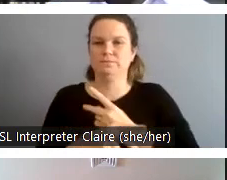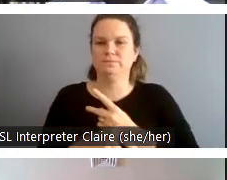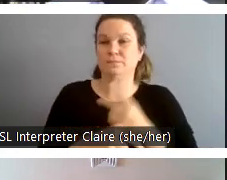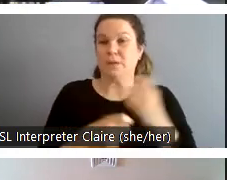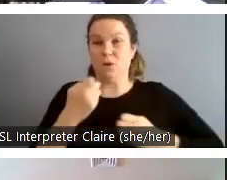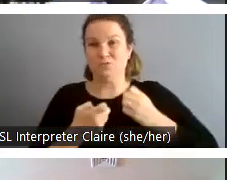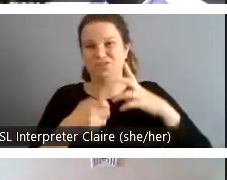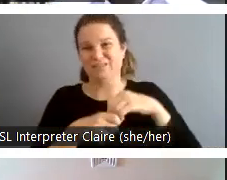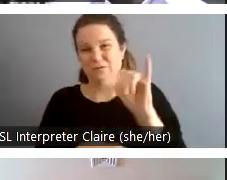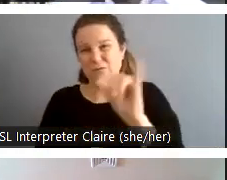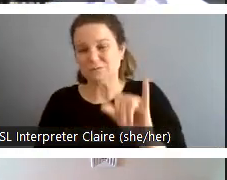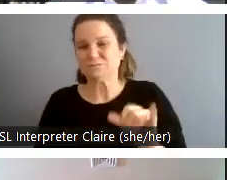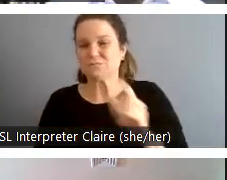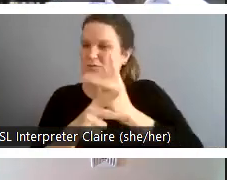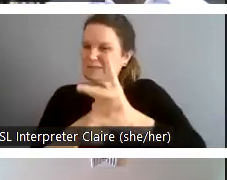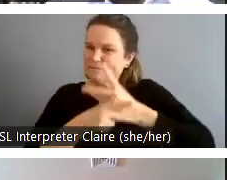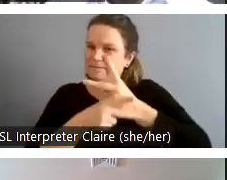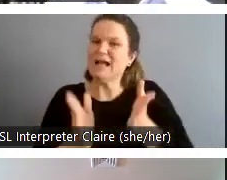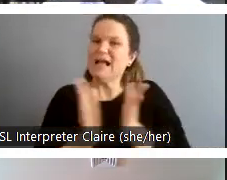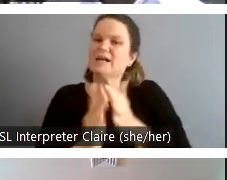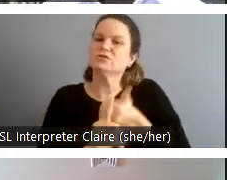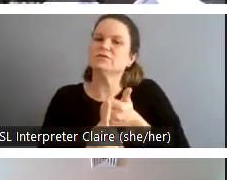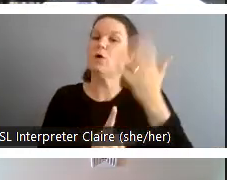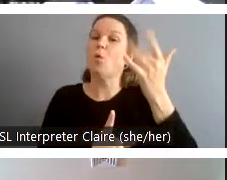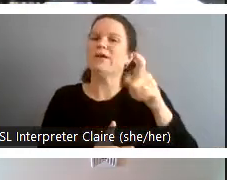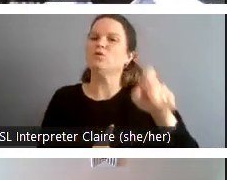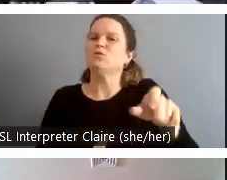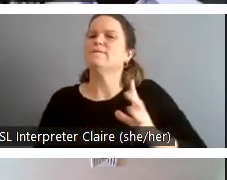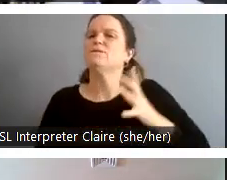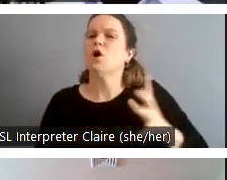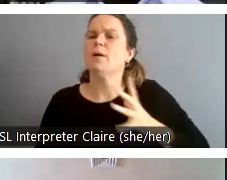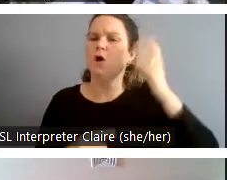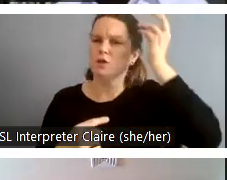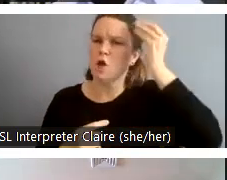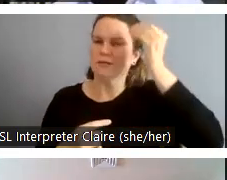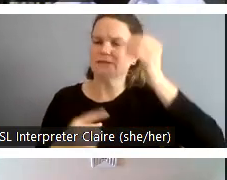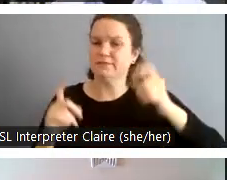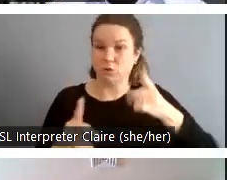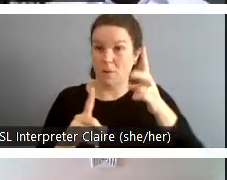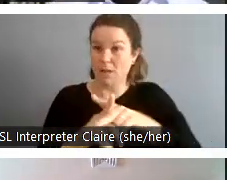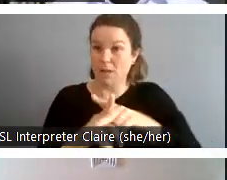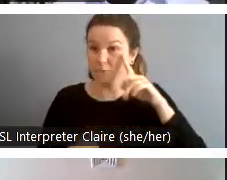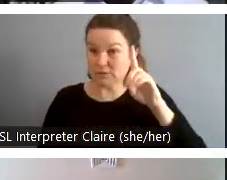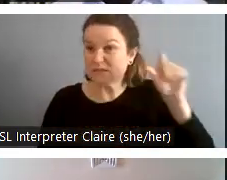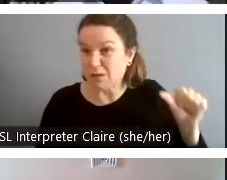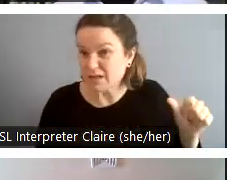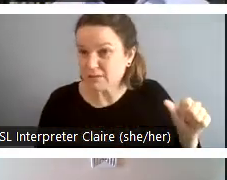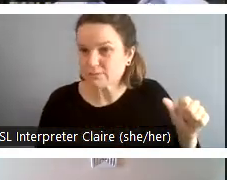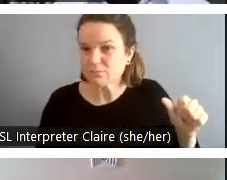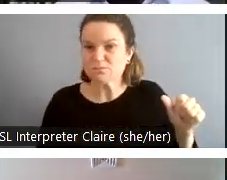careful and ask yourself, why do you need to get a formal cognitive test, right? If you're applying for disability or you're